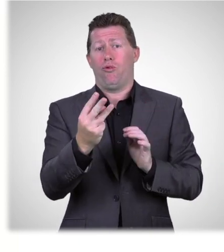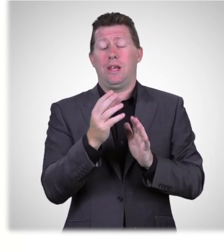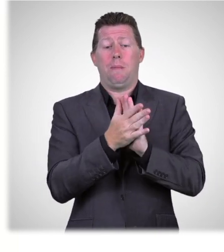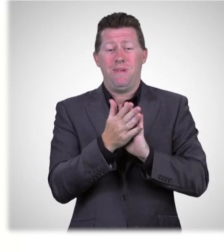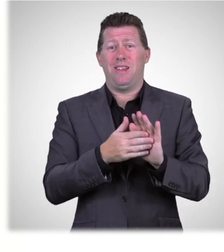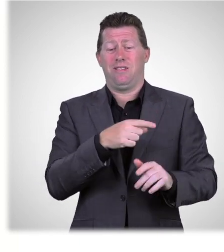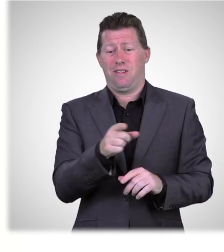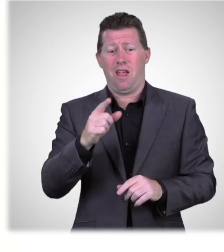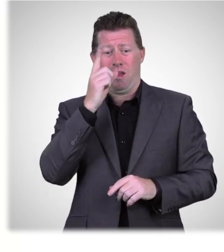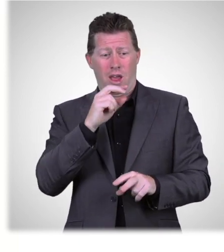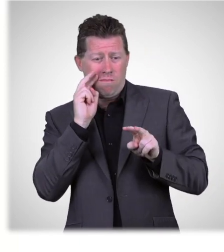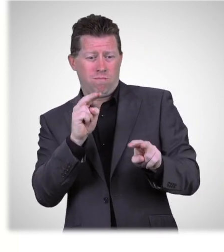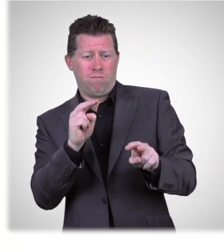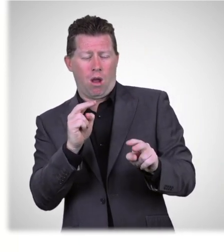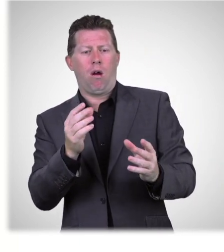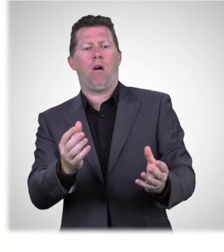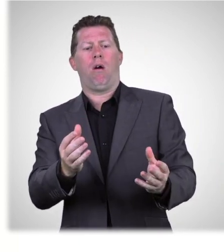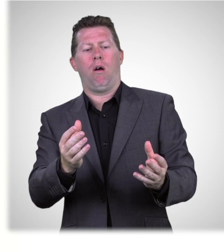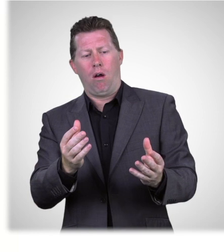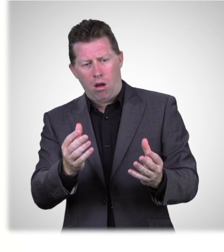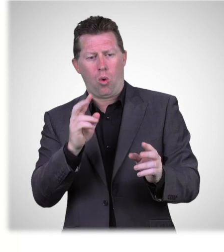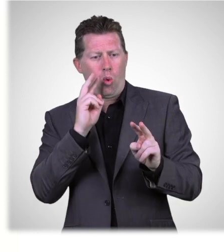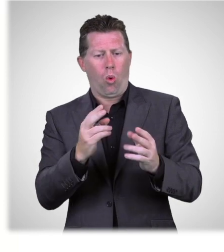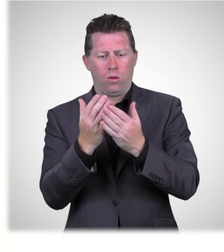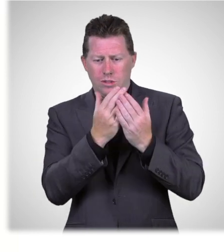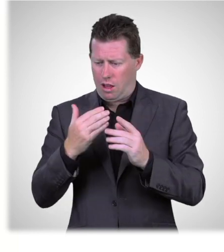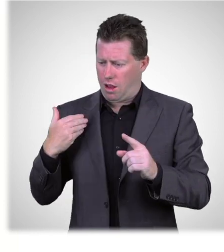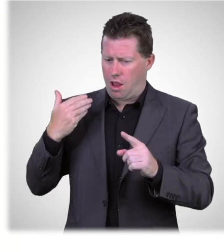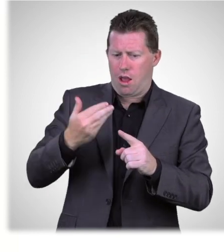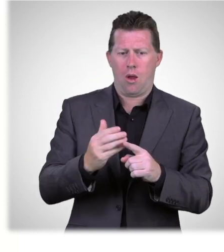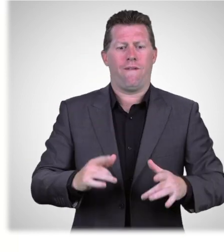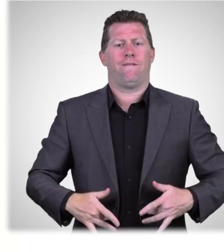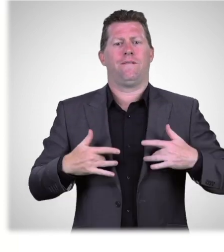second discussion forum post allows learners to reflect on their experience with the unit so far.